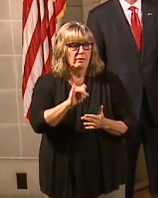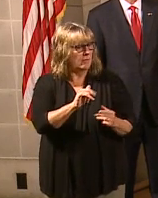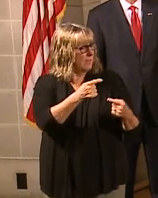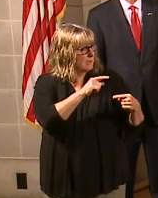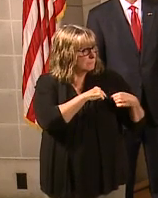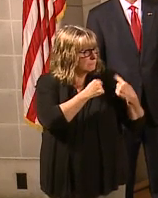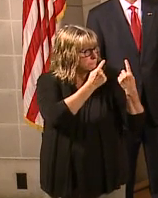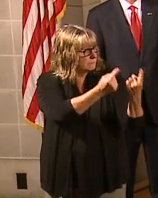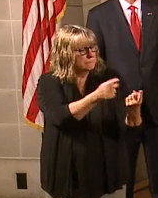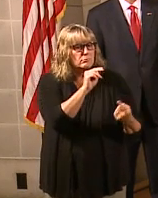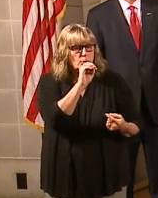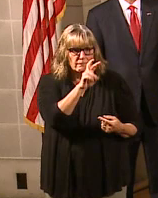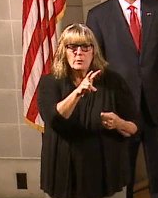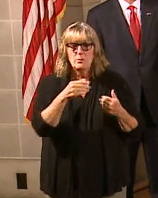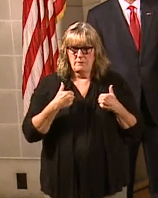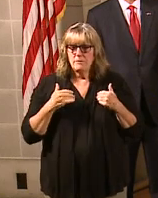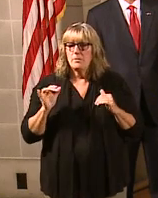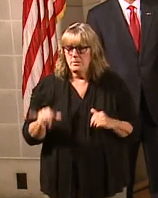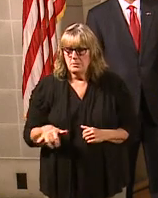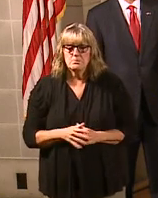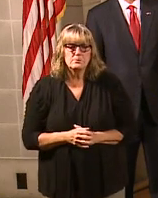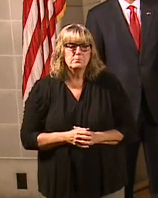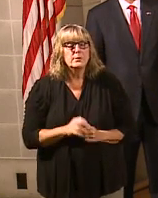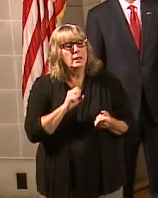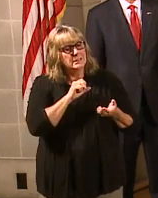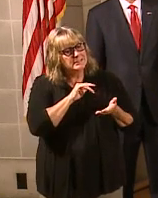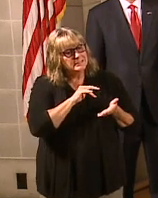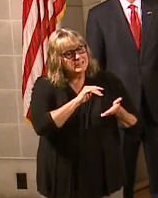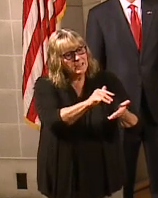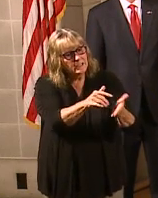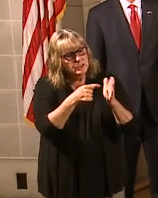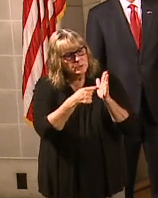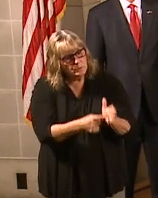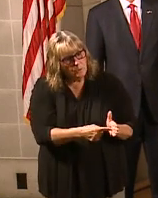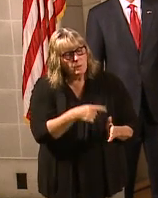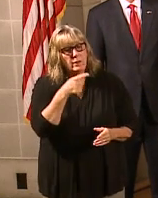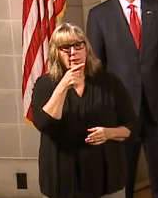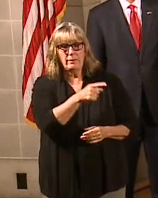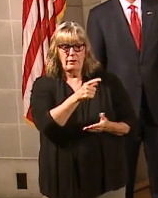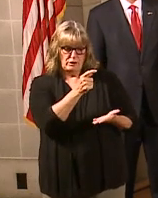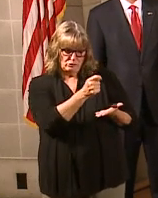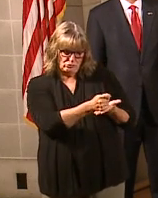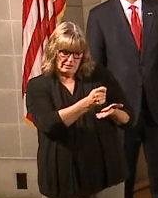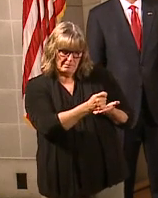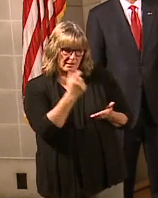HOSPITALIZED OR REQUIRING OXYGEN THERAPY. THESE ARE THINGS THAT HAVE BEEN